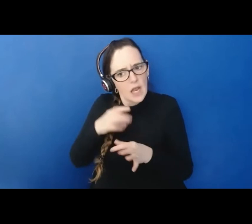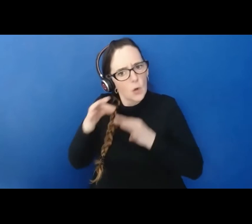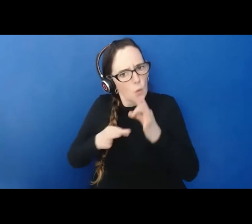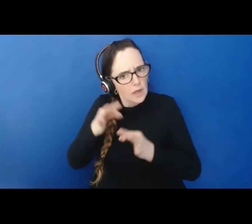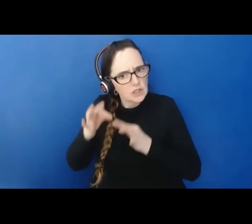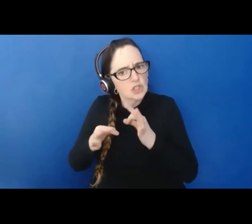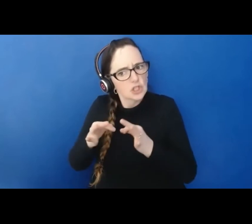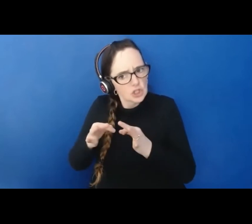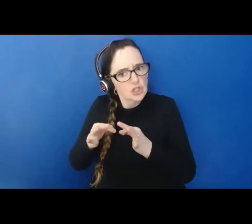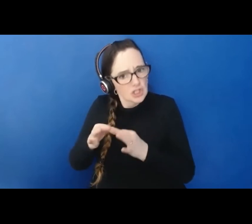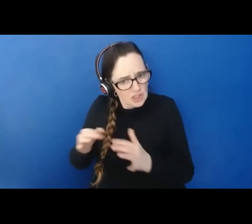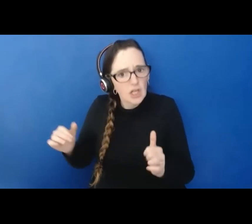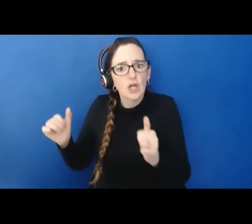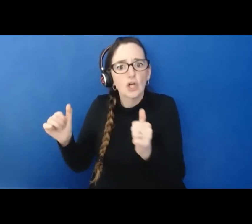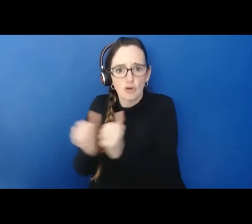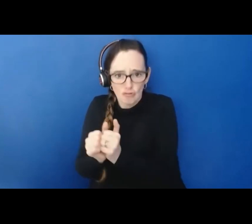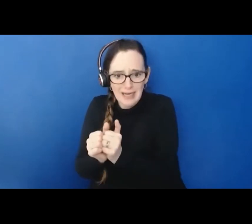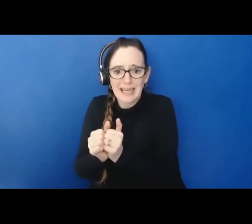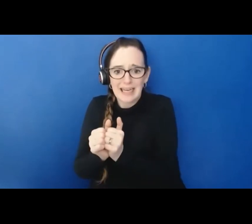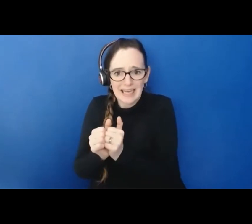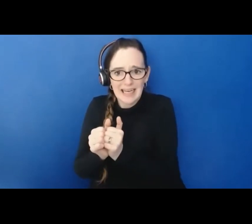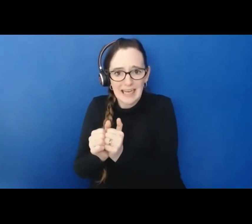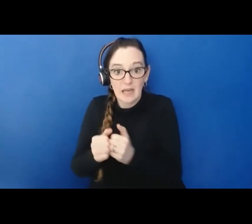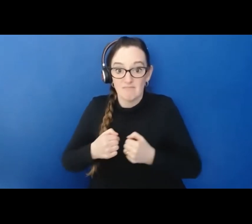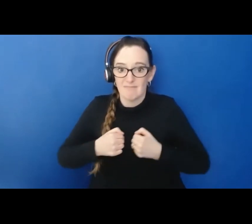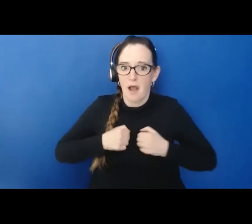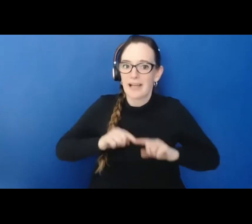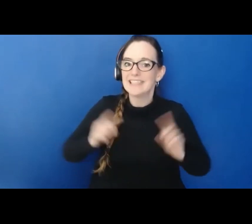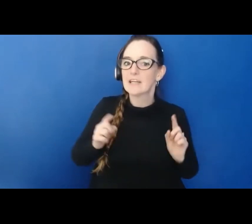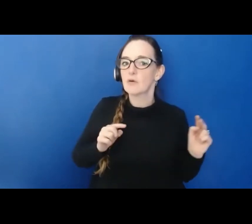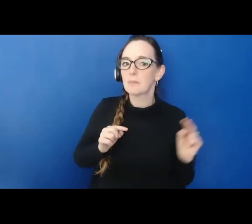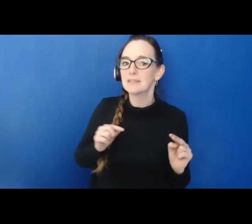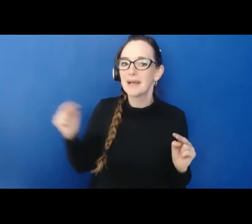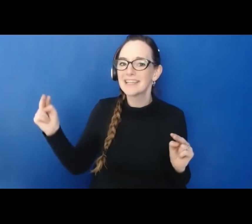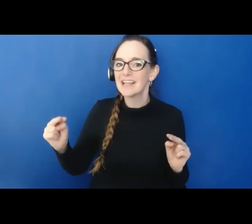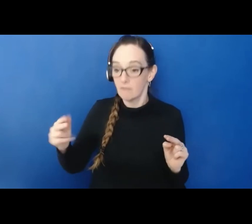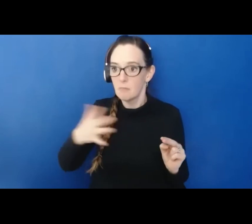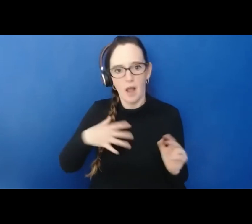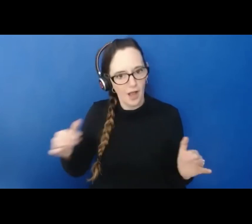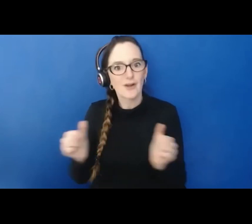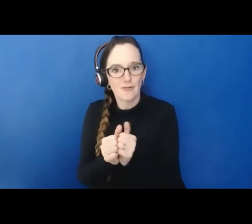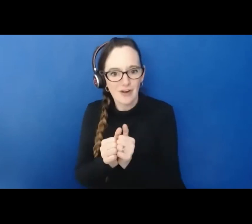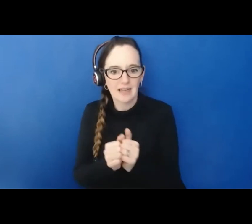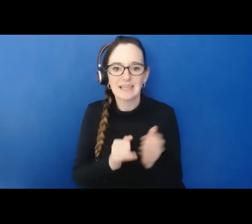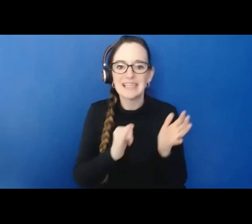coming from a different, totally different perspective and a totally different ground. At this stage the project I'm presenting and